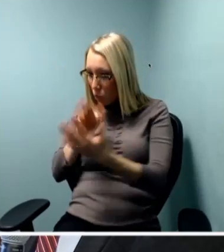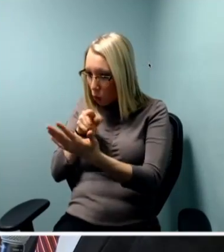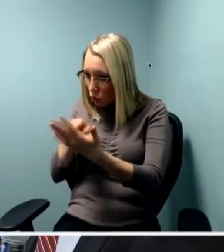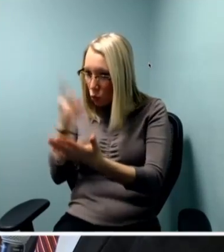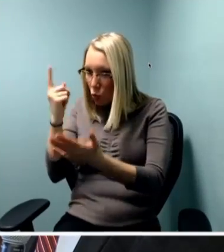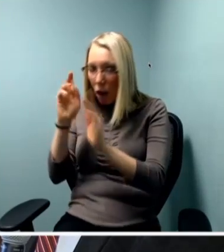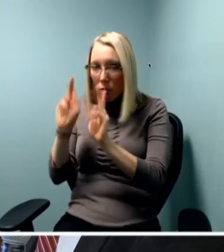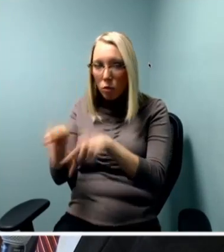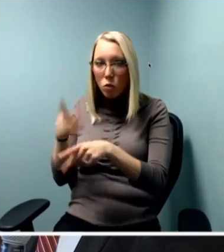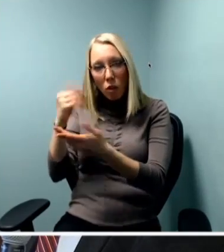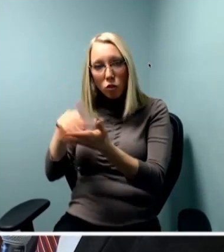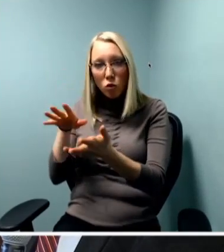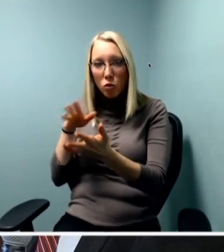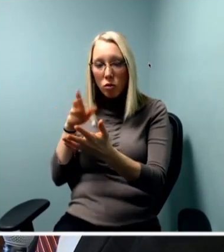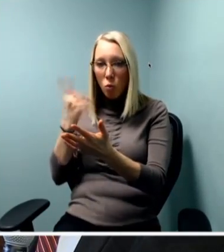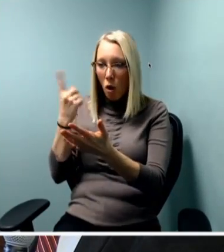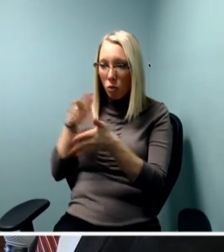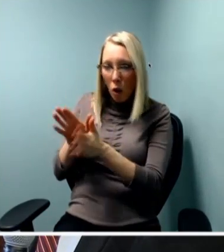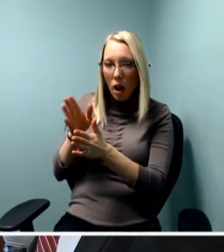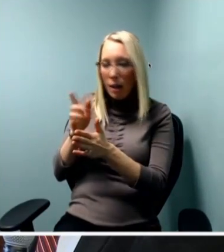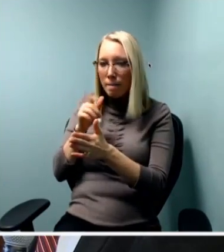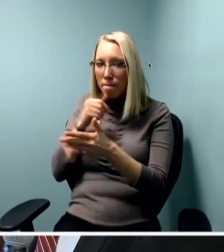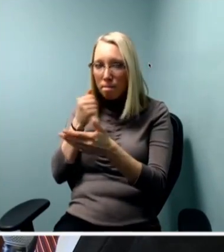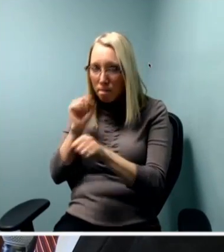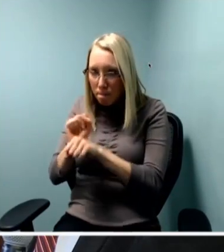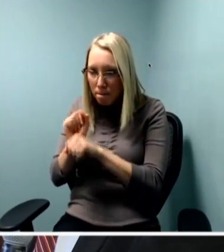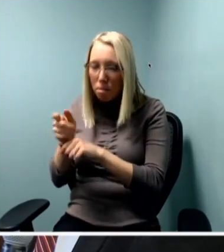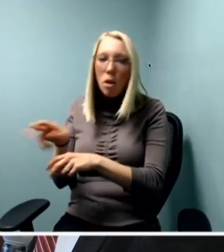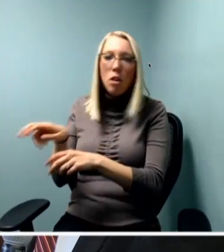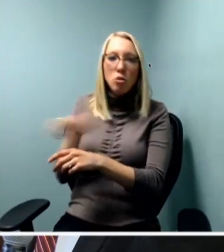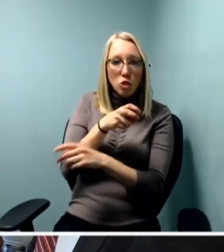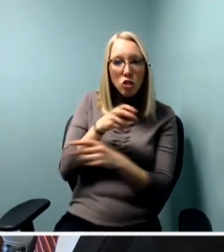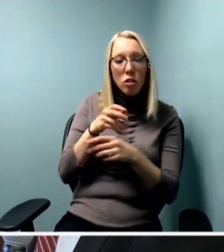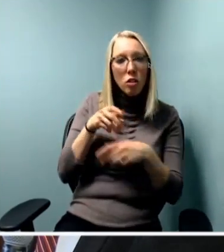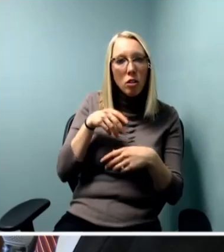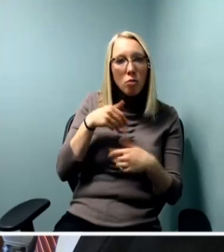So, how do I take the experiences through formal training I've had,